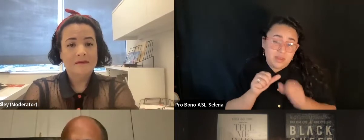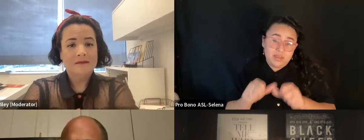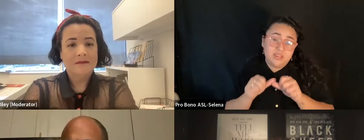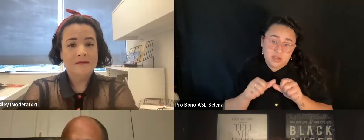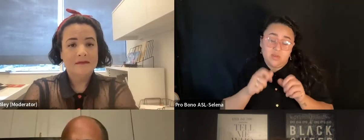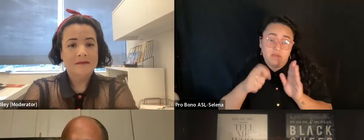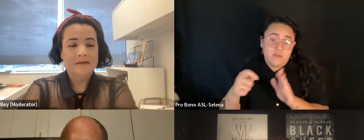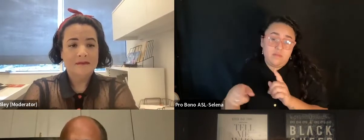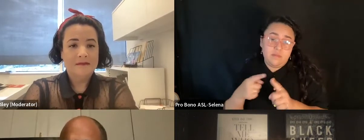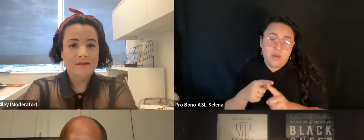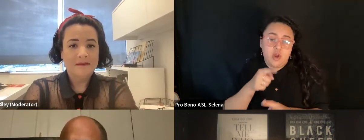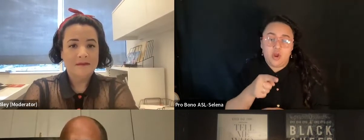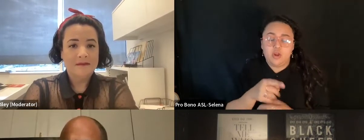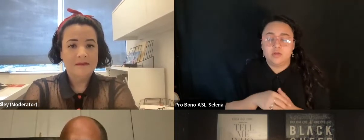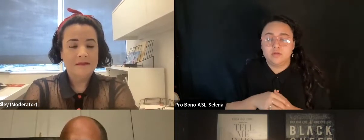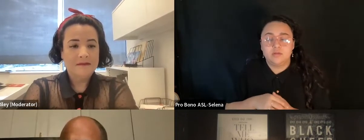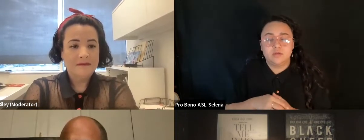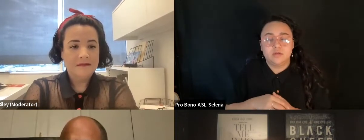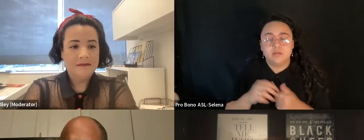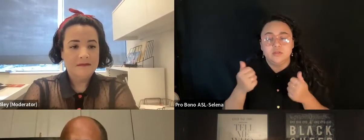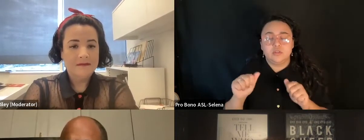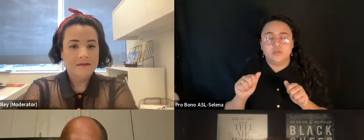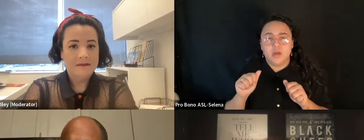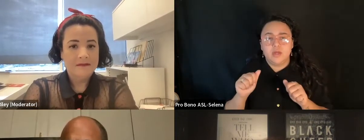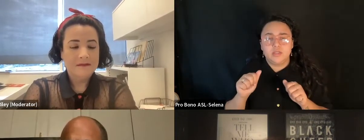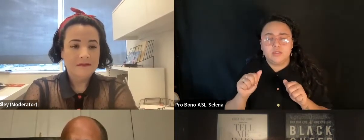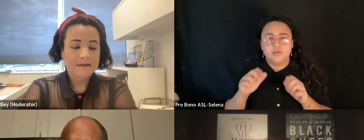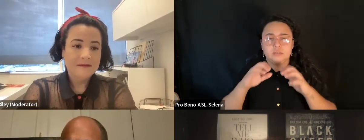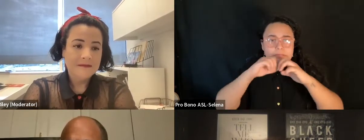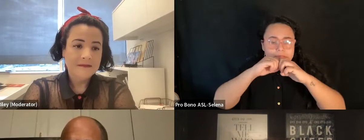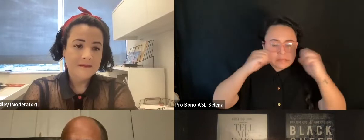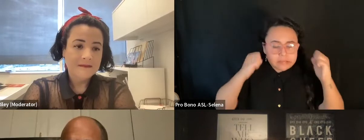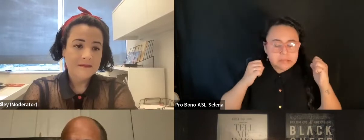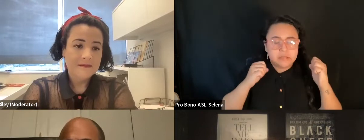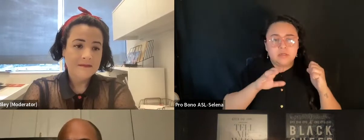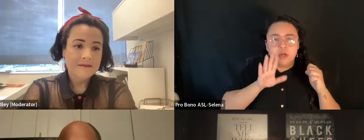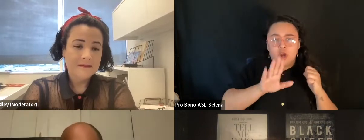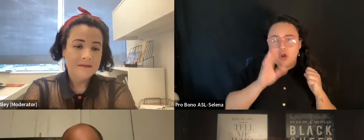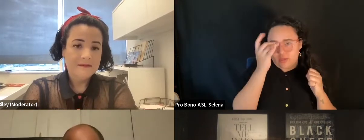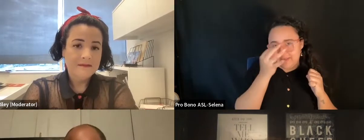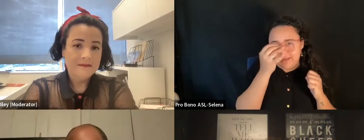head, inside Diana's head. They're kind of interior and they're trying to understand how she feels.